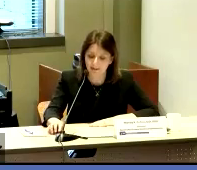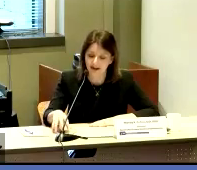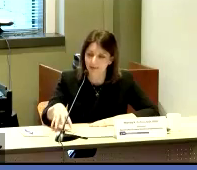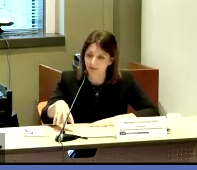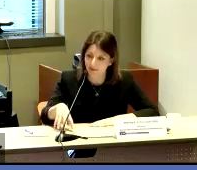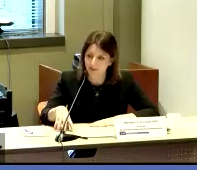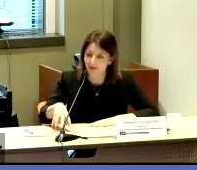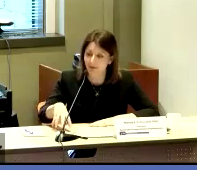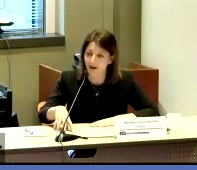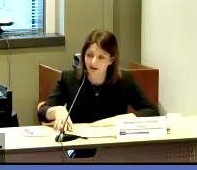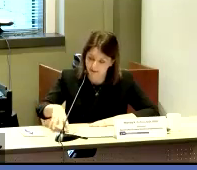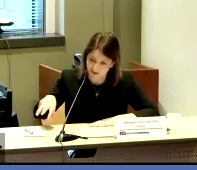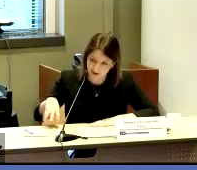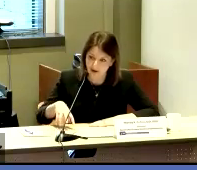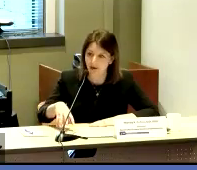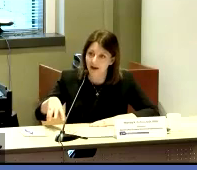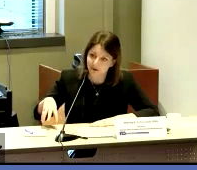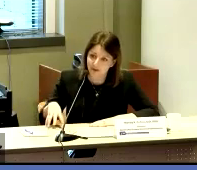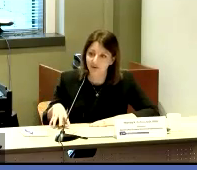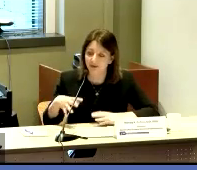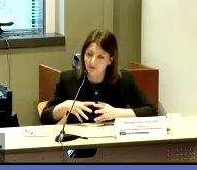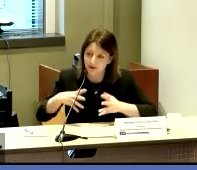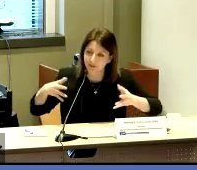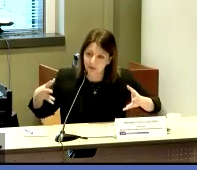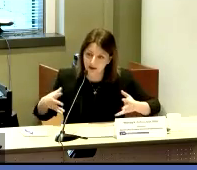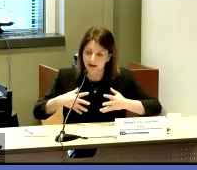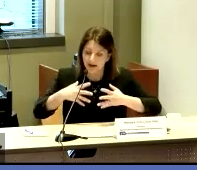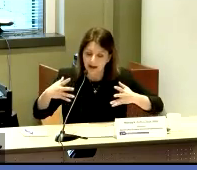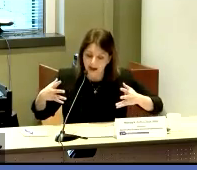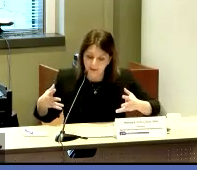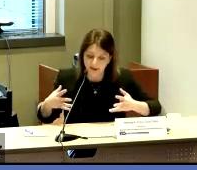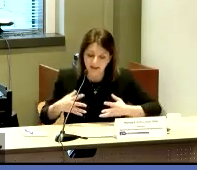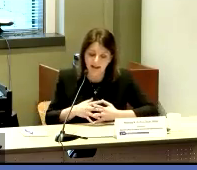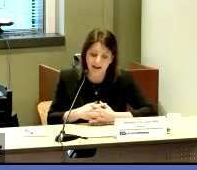of mind, but remember, and I'm going to talk about 2024, as we broaden everyone's thinking